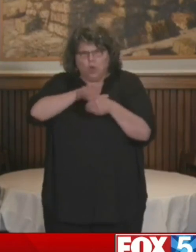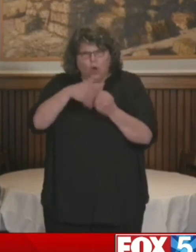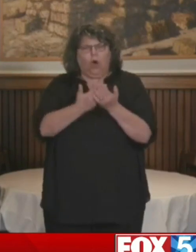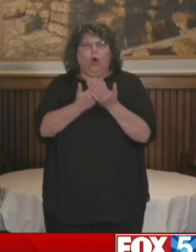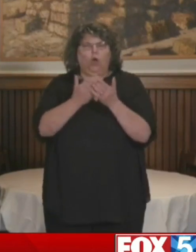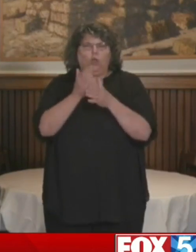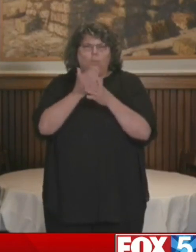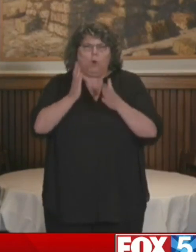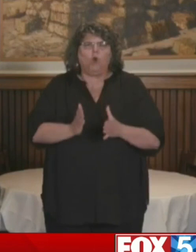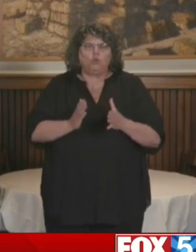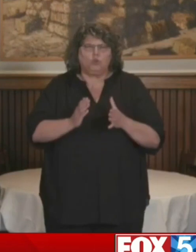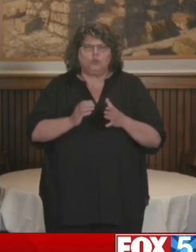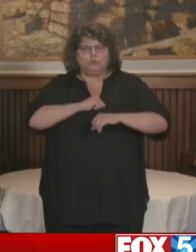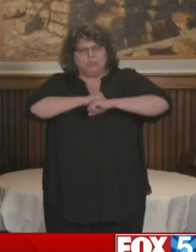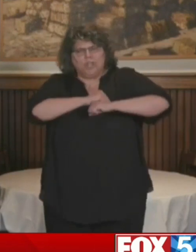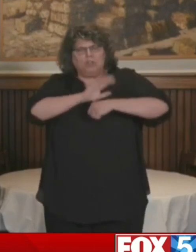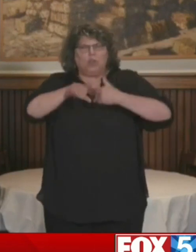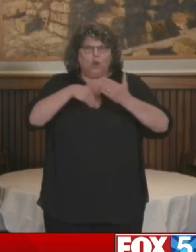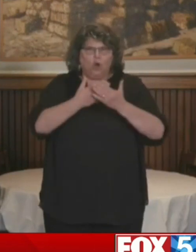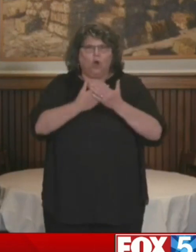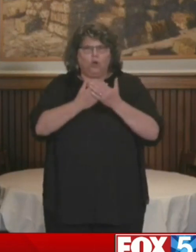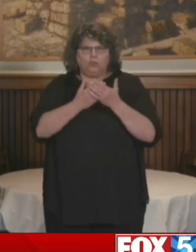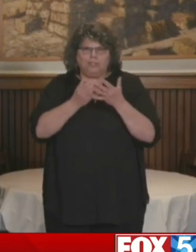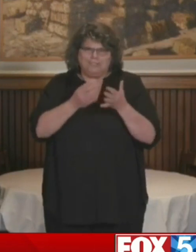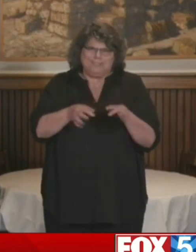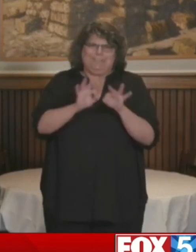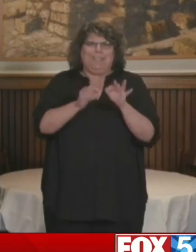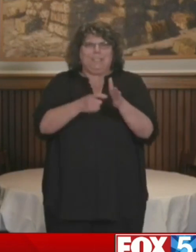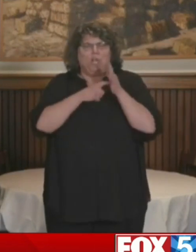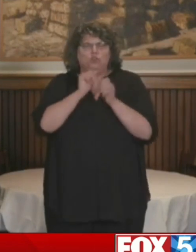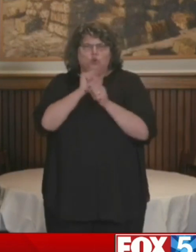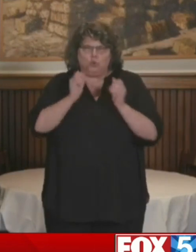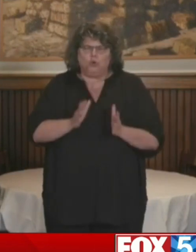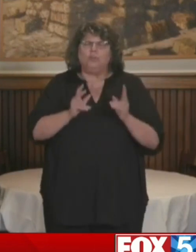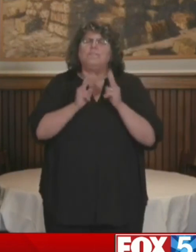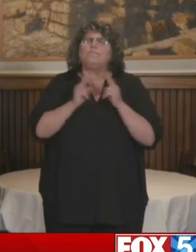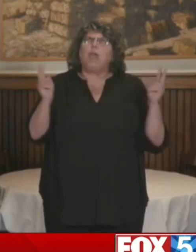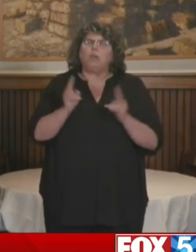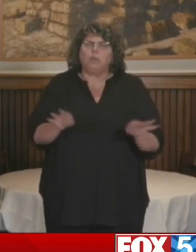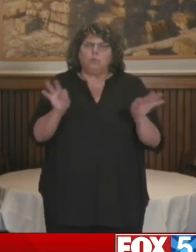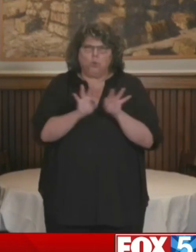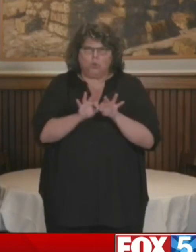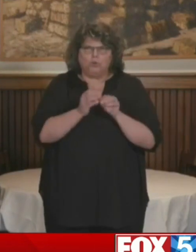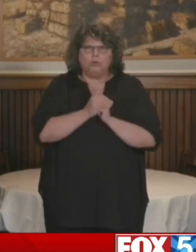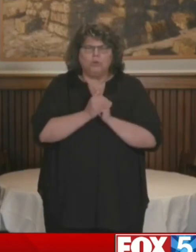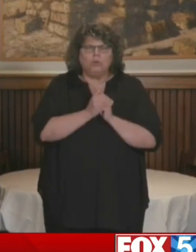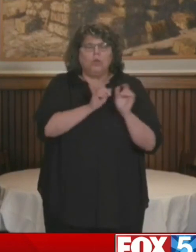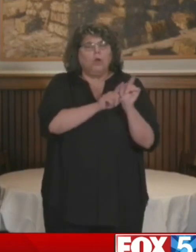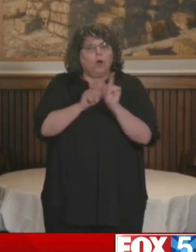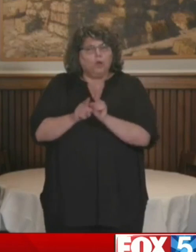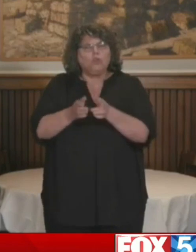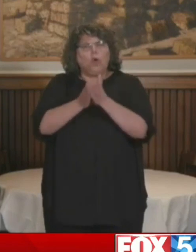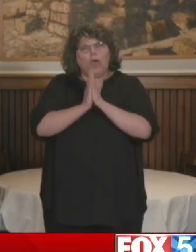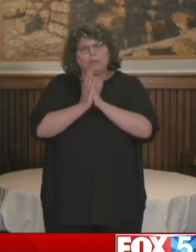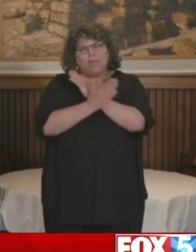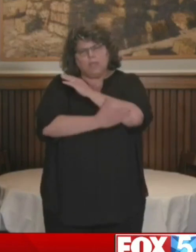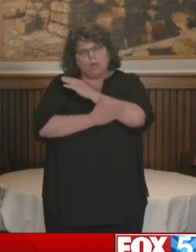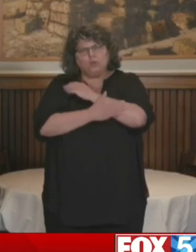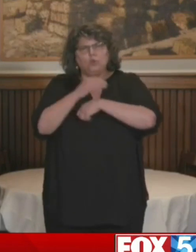AND TESTING AND REQUIRING THAT COUNTIES CAN DEMONSTRATE THE ABILITY TO WORK WITH ALL OF THOSE PARTNERS ON PROTECTING